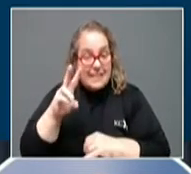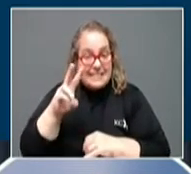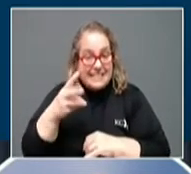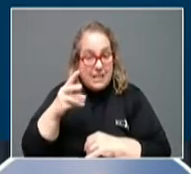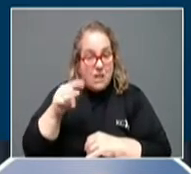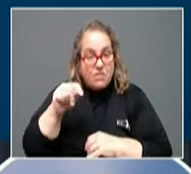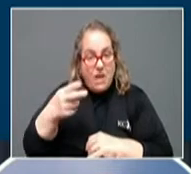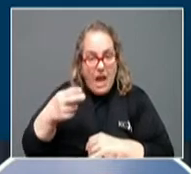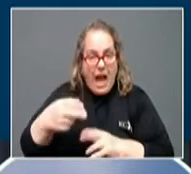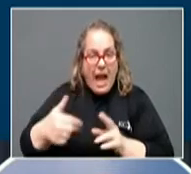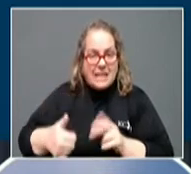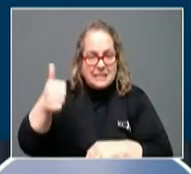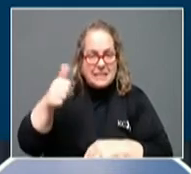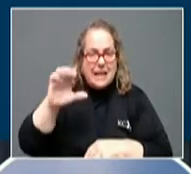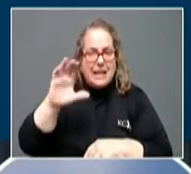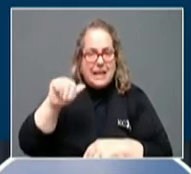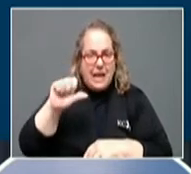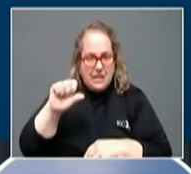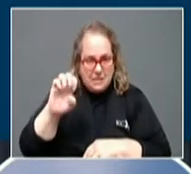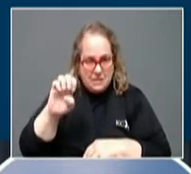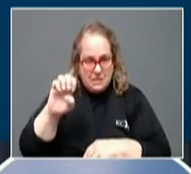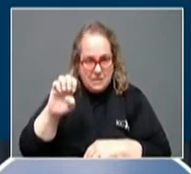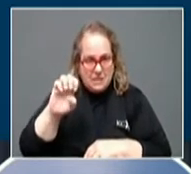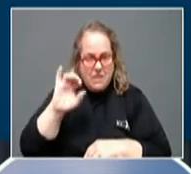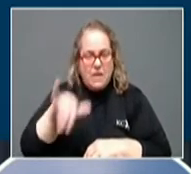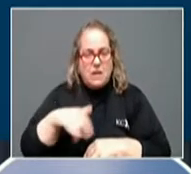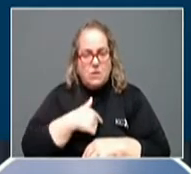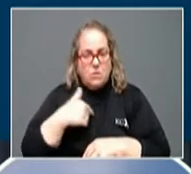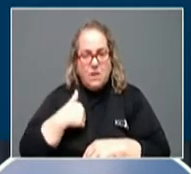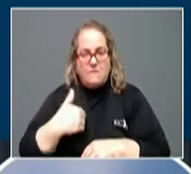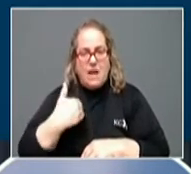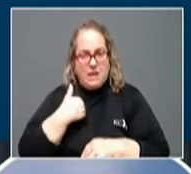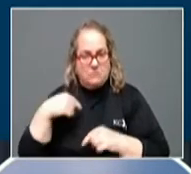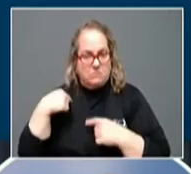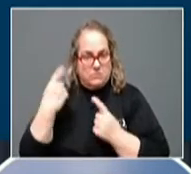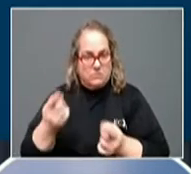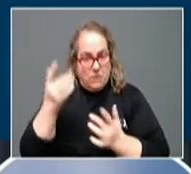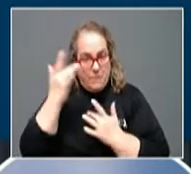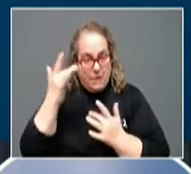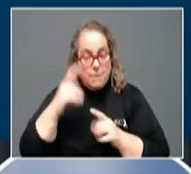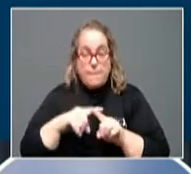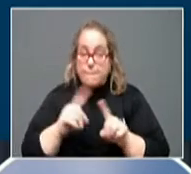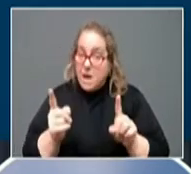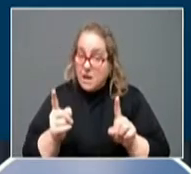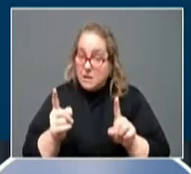caseload that we have had in the pandemic, but certainly the trajectory